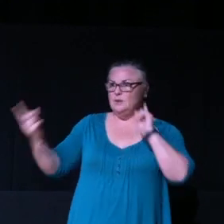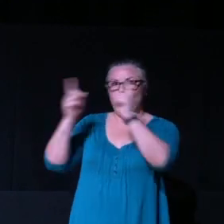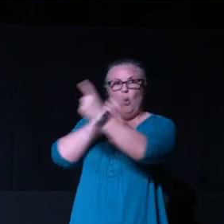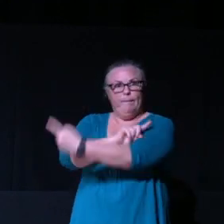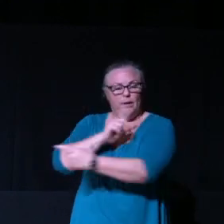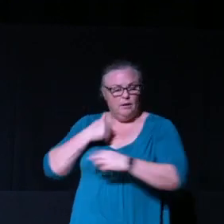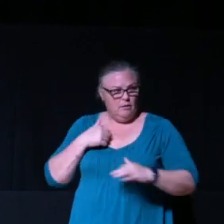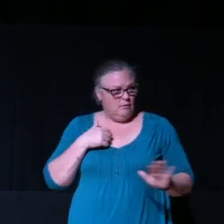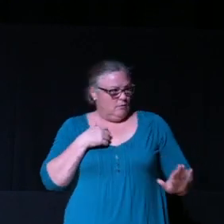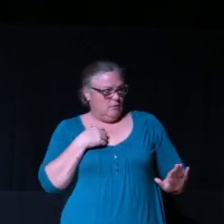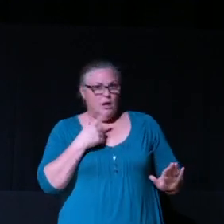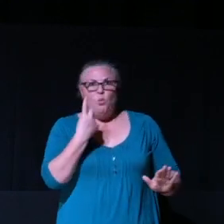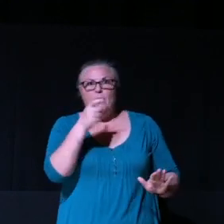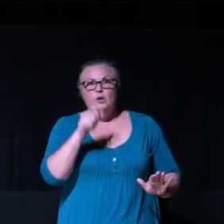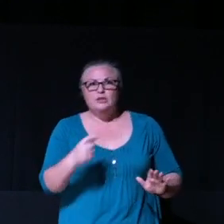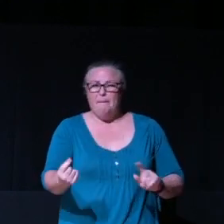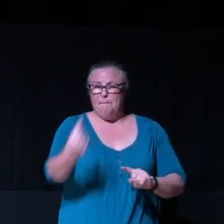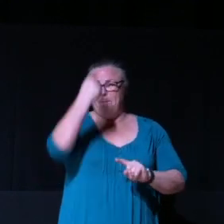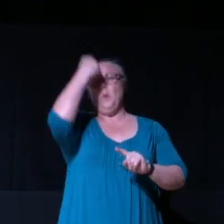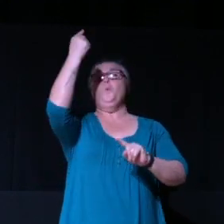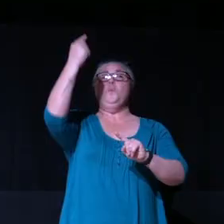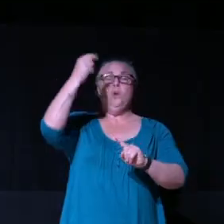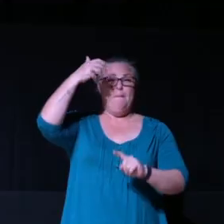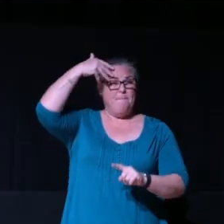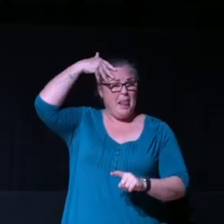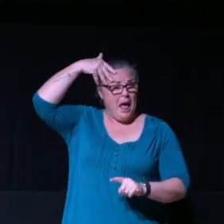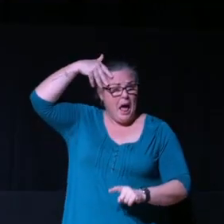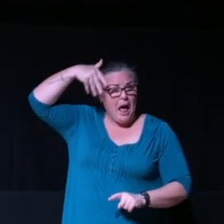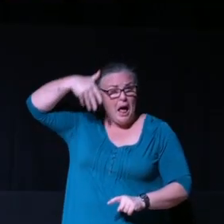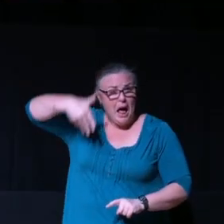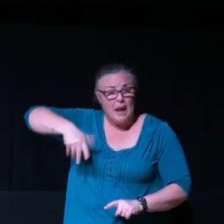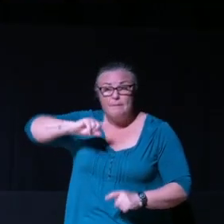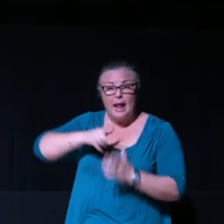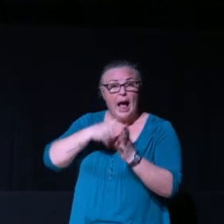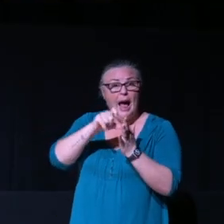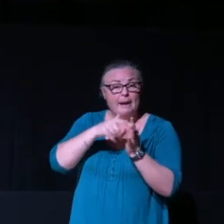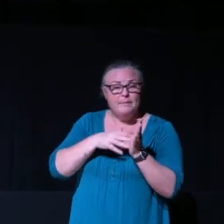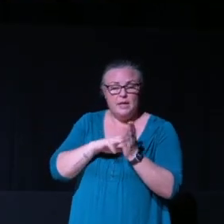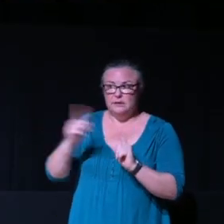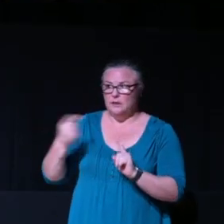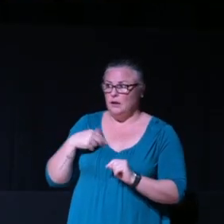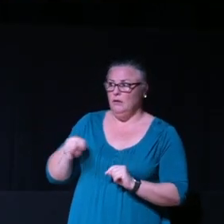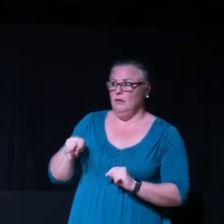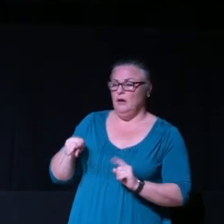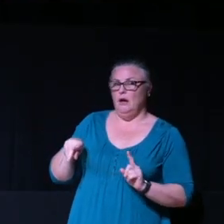So I'm just illustrating how heavy things could get at some of these comedy events. I've done that room and